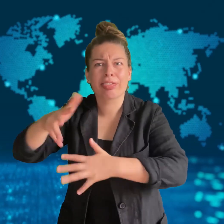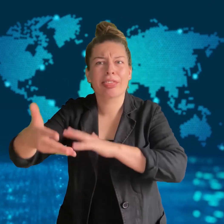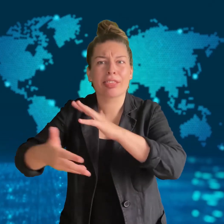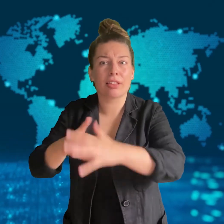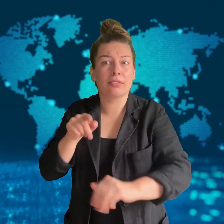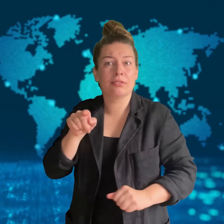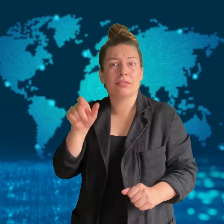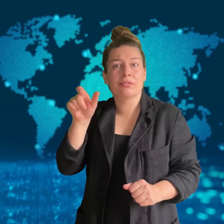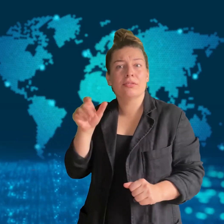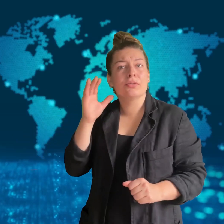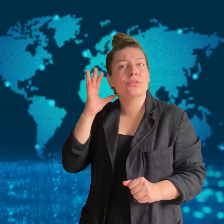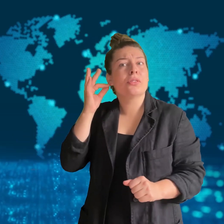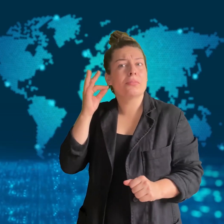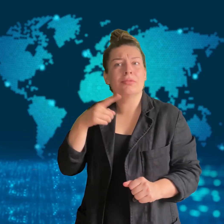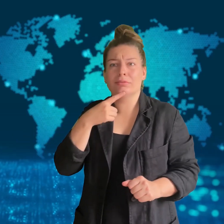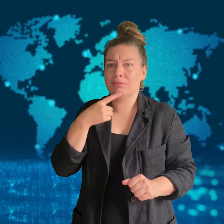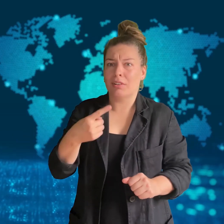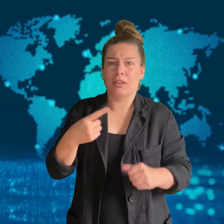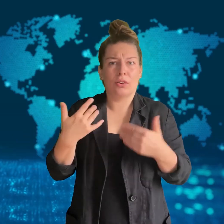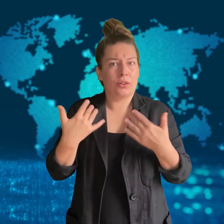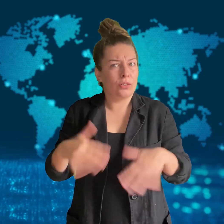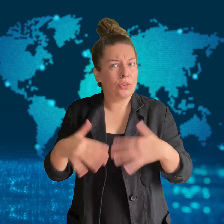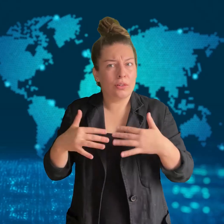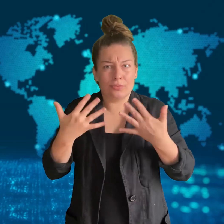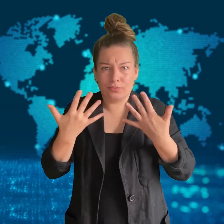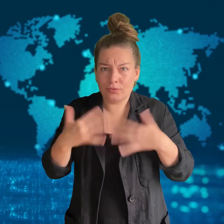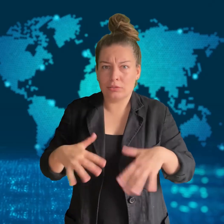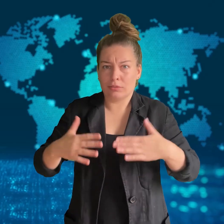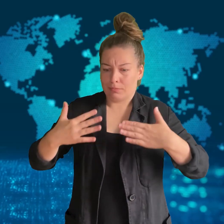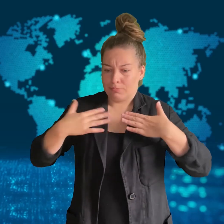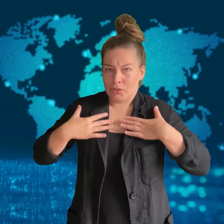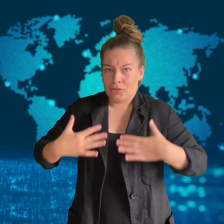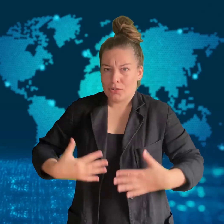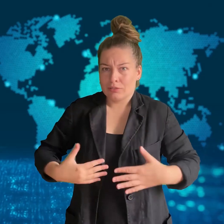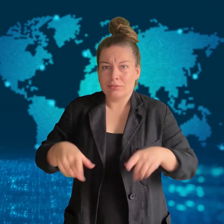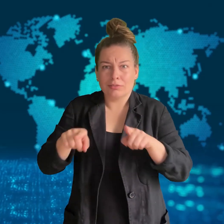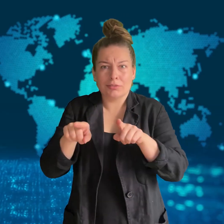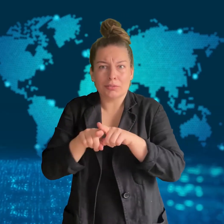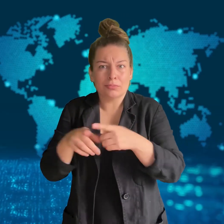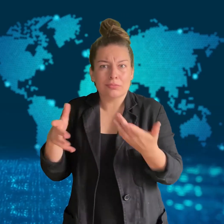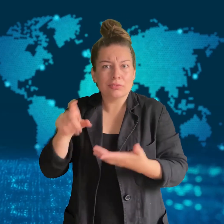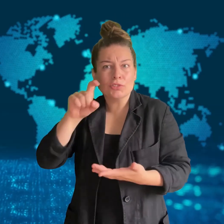on a woman inside a police station.